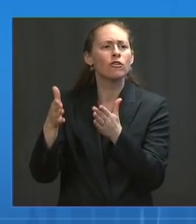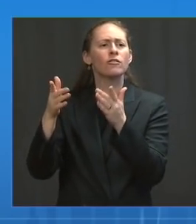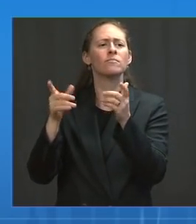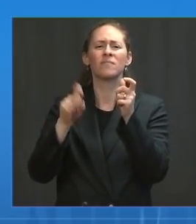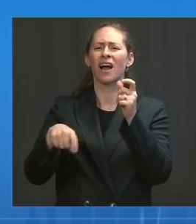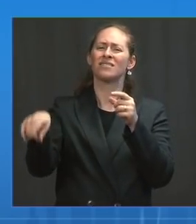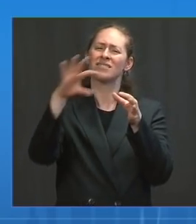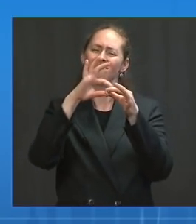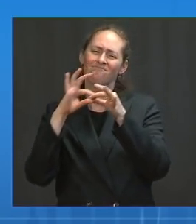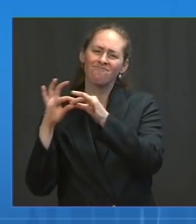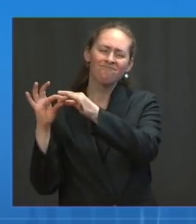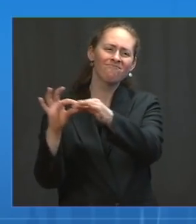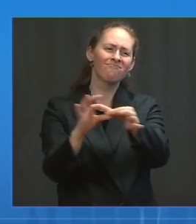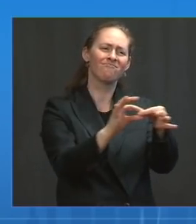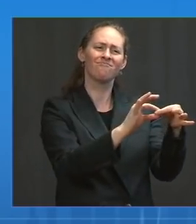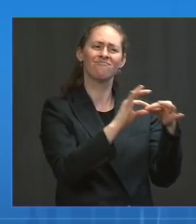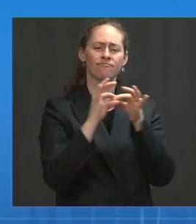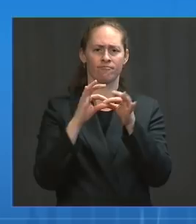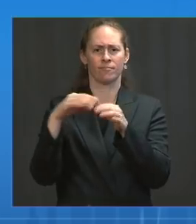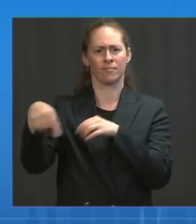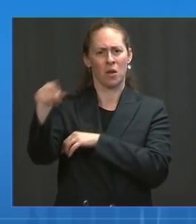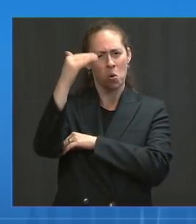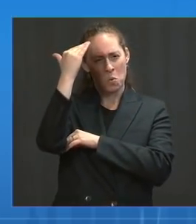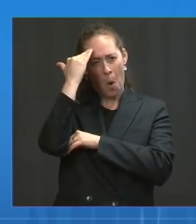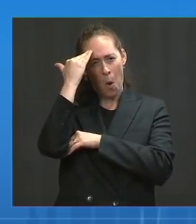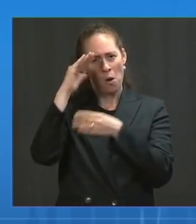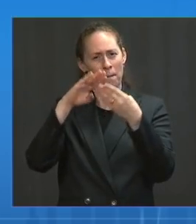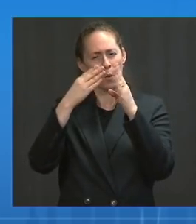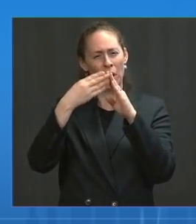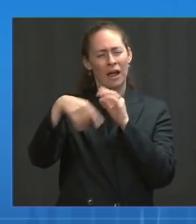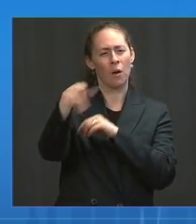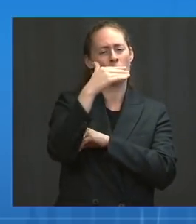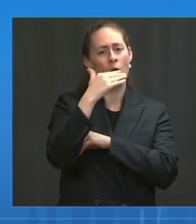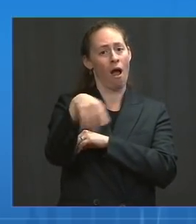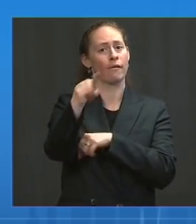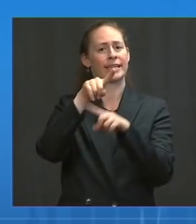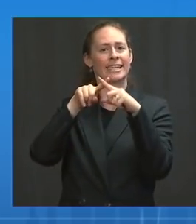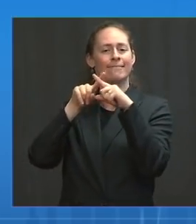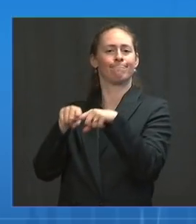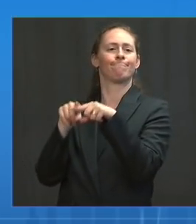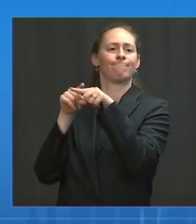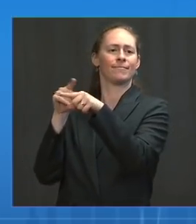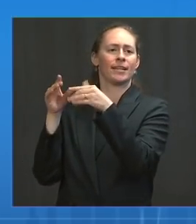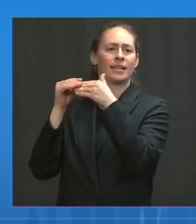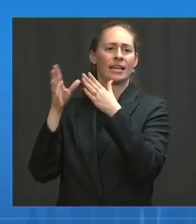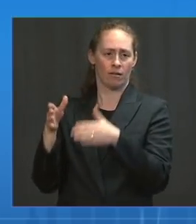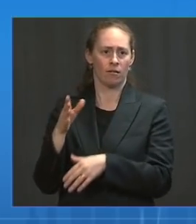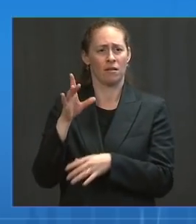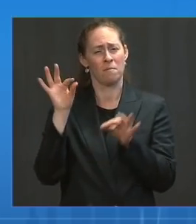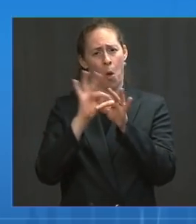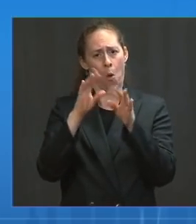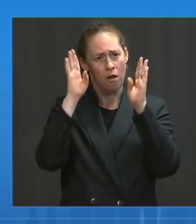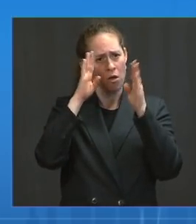leaders that people know and trust one shot at a time, one person at a time.